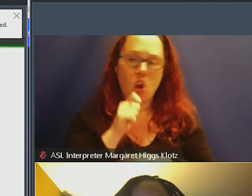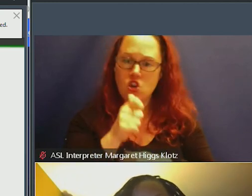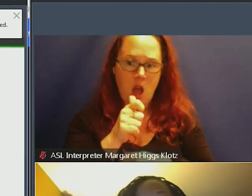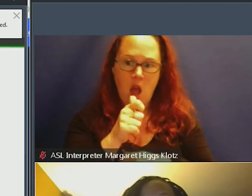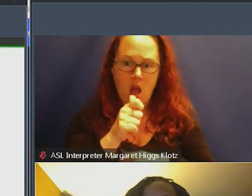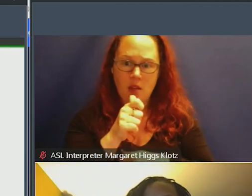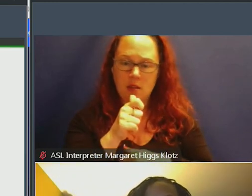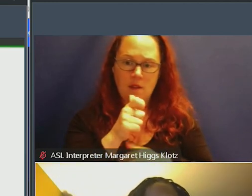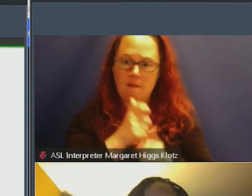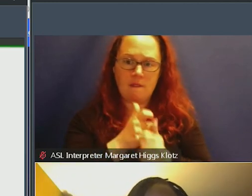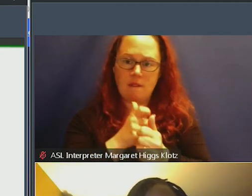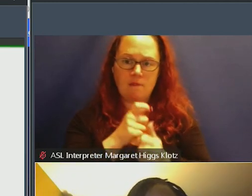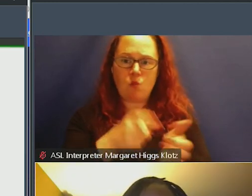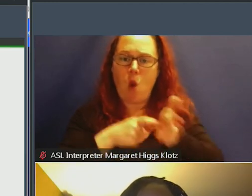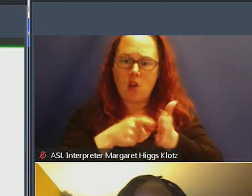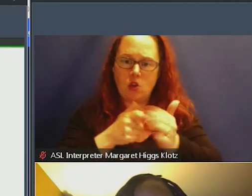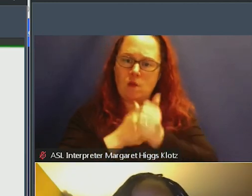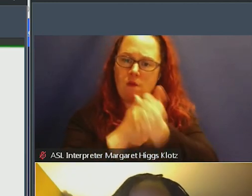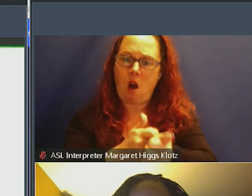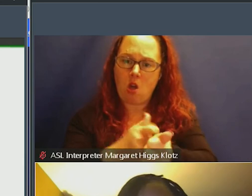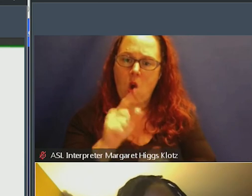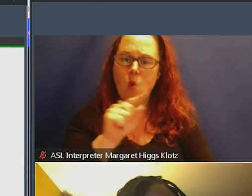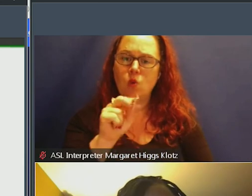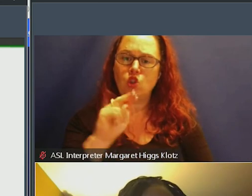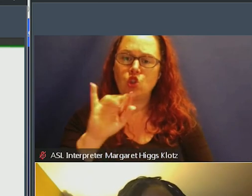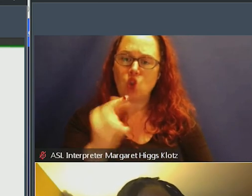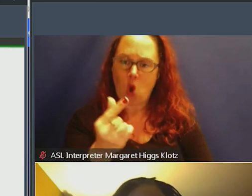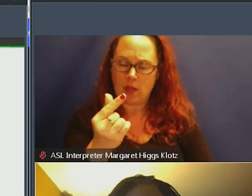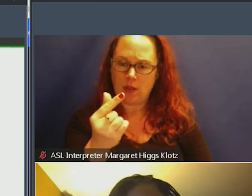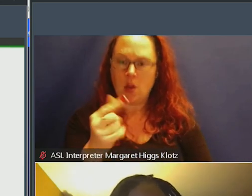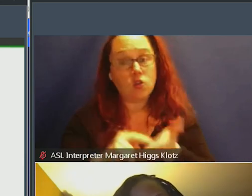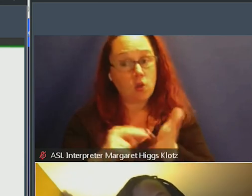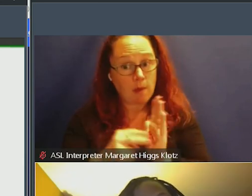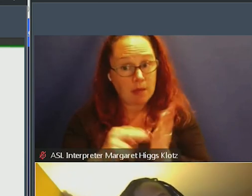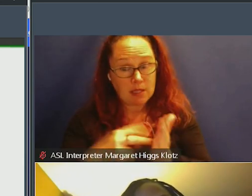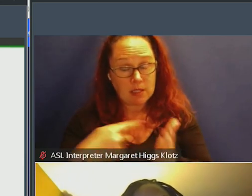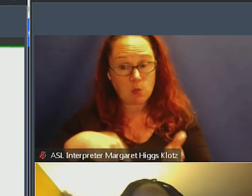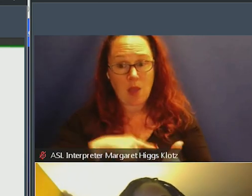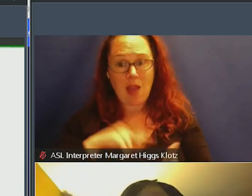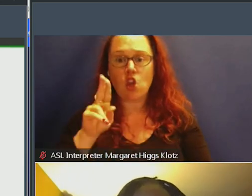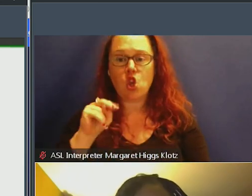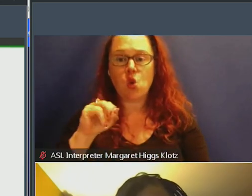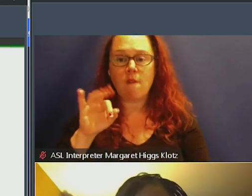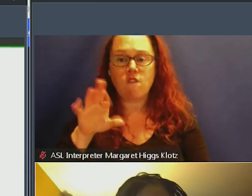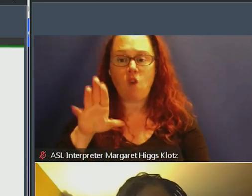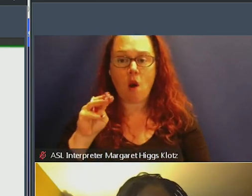And that means that when we have our uniform standards, those that that's a process manual.